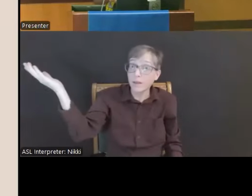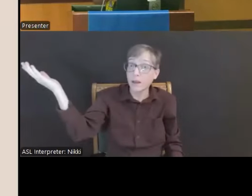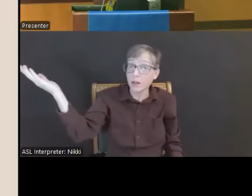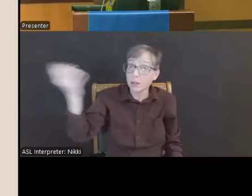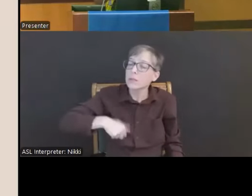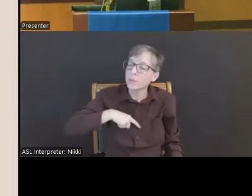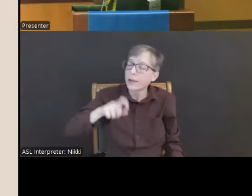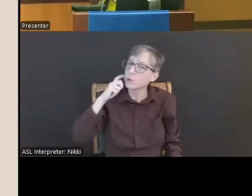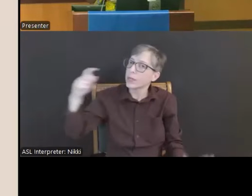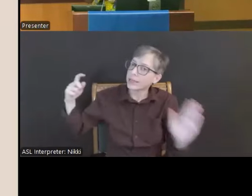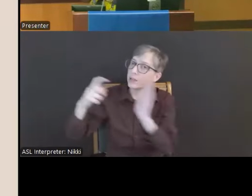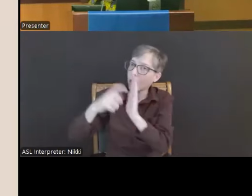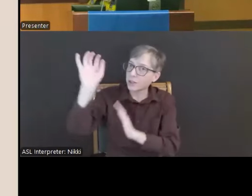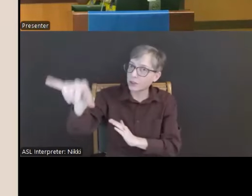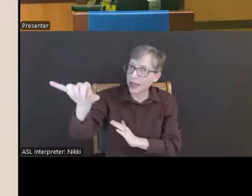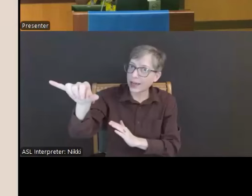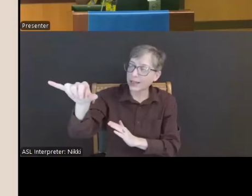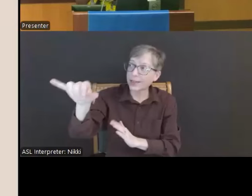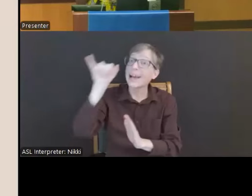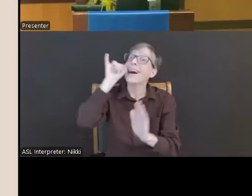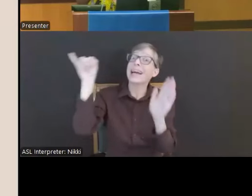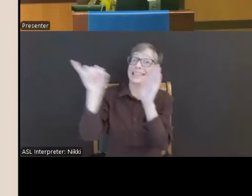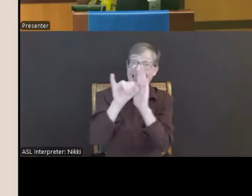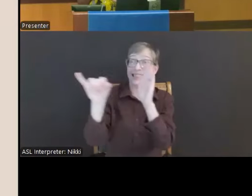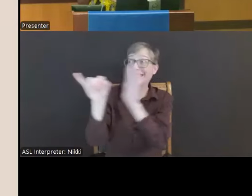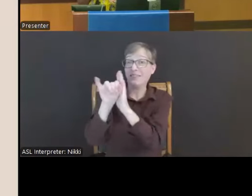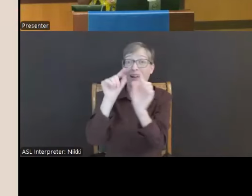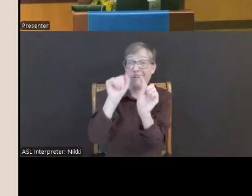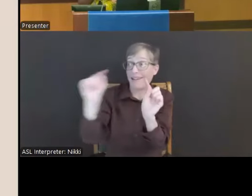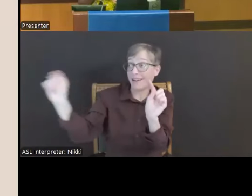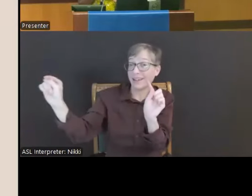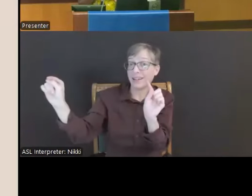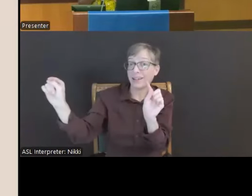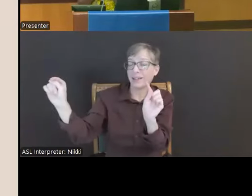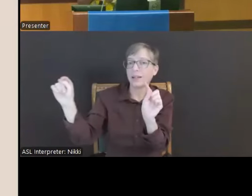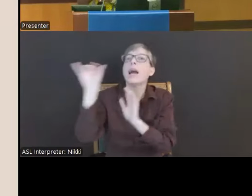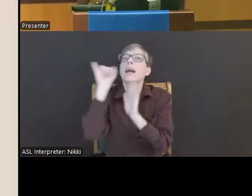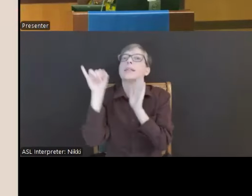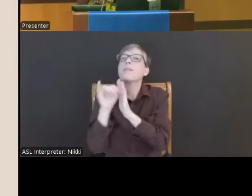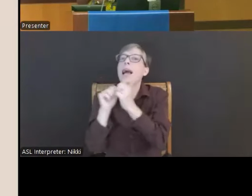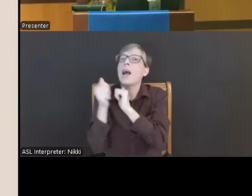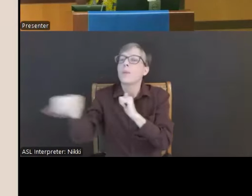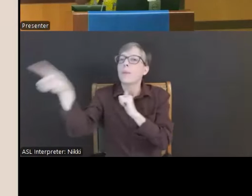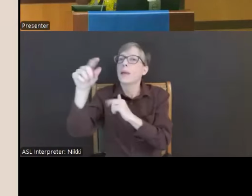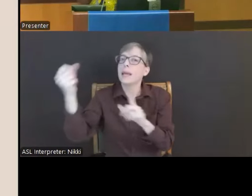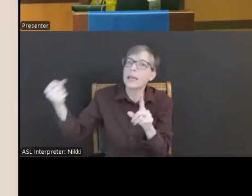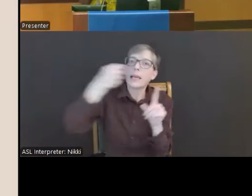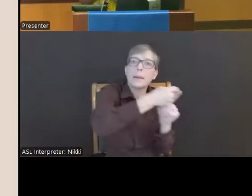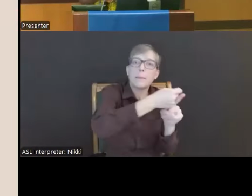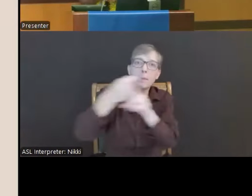actively identifying them and how they impact um Services right if families aren't showing up